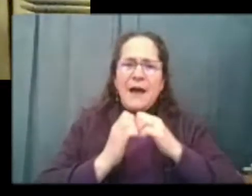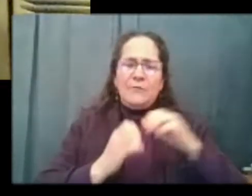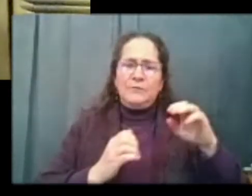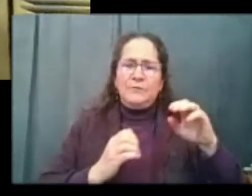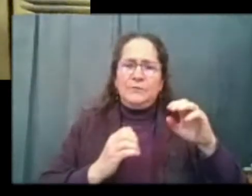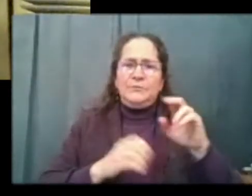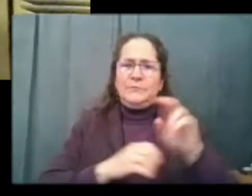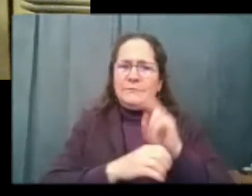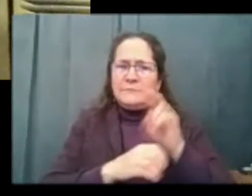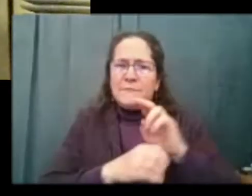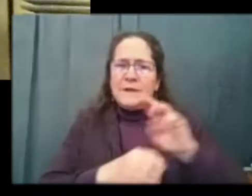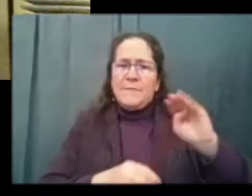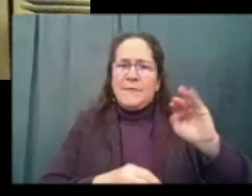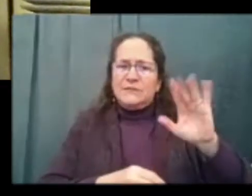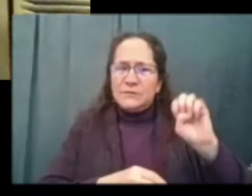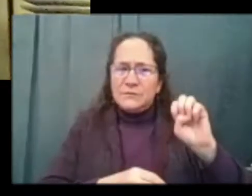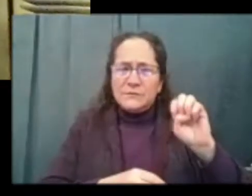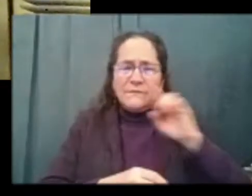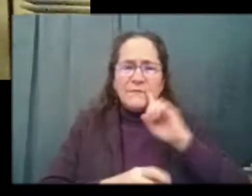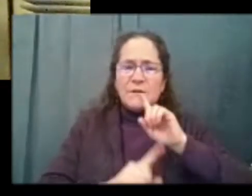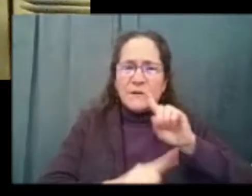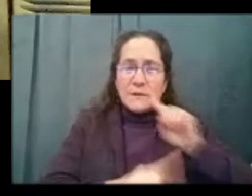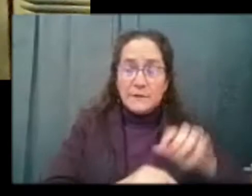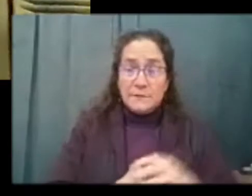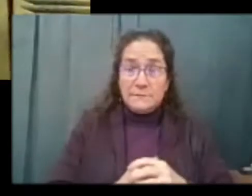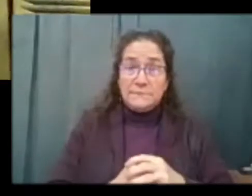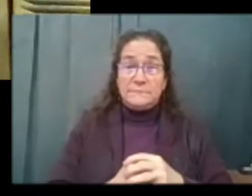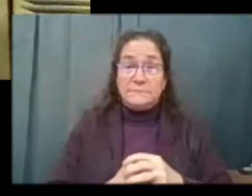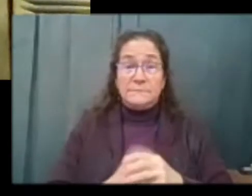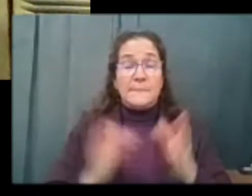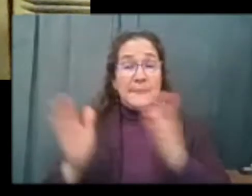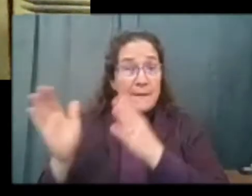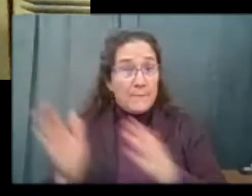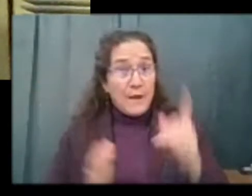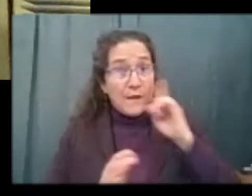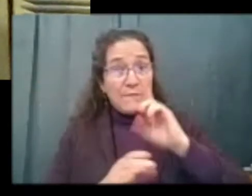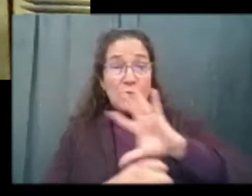technologies, both low and high tech. Is really a critical part of the pre planning